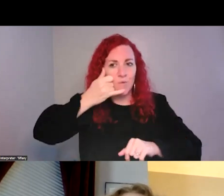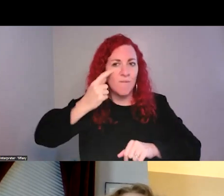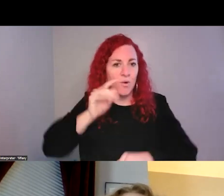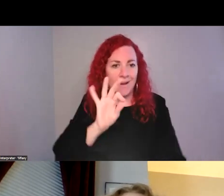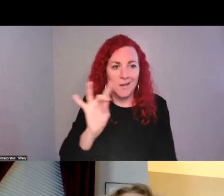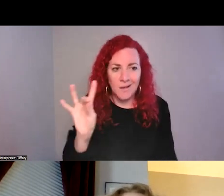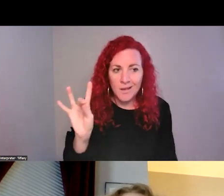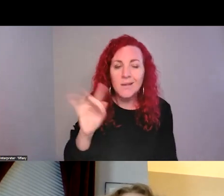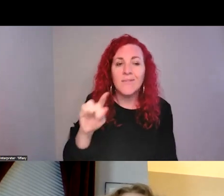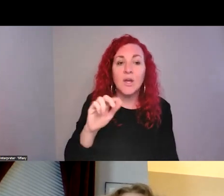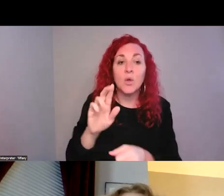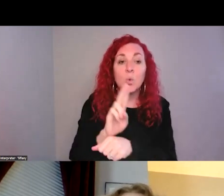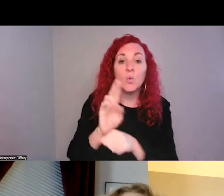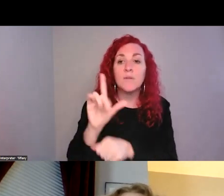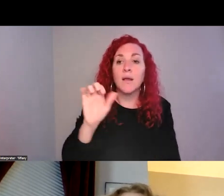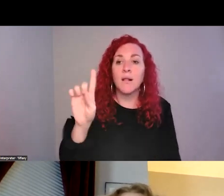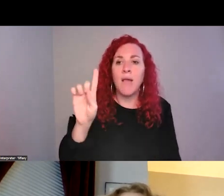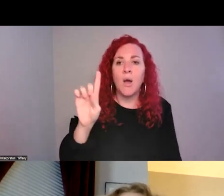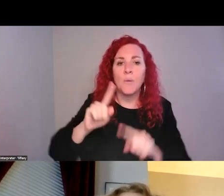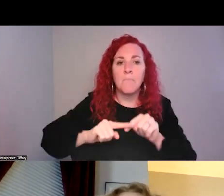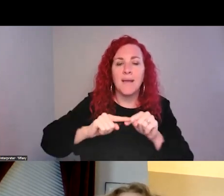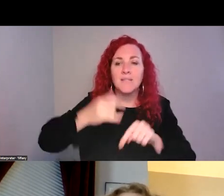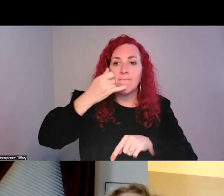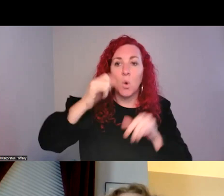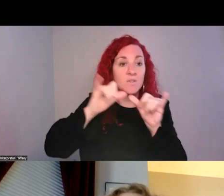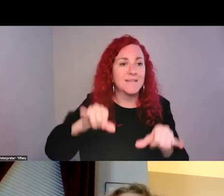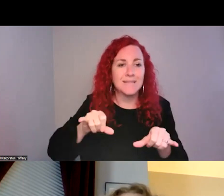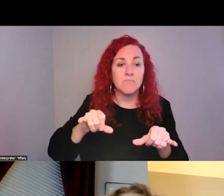THEY USE A CLOUD BASED SYSTEM AND ARE ALL IN THE SAME PHONE SYSTEM AND USE